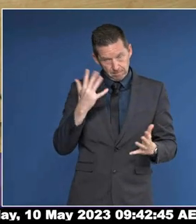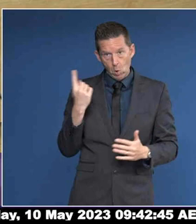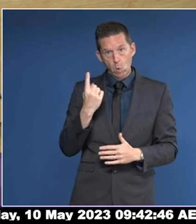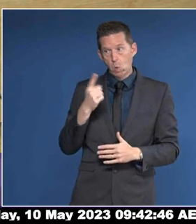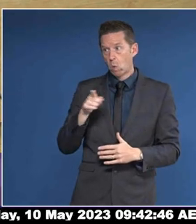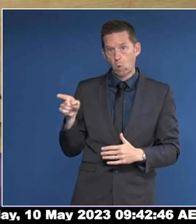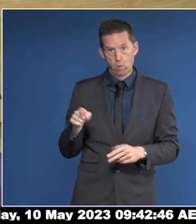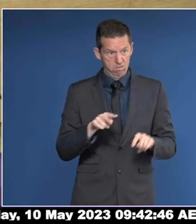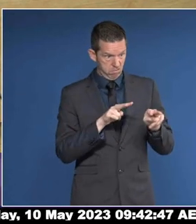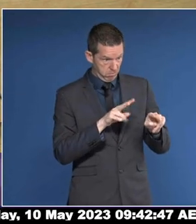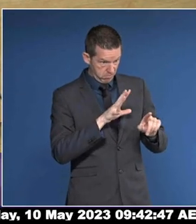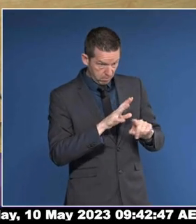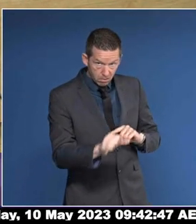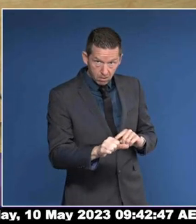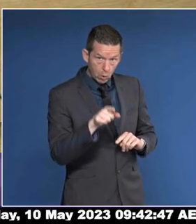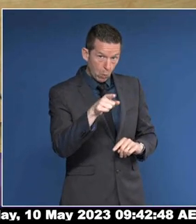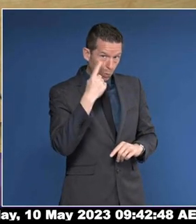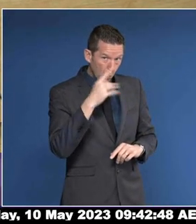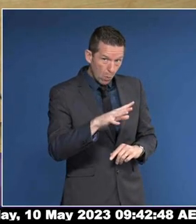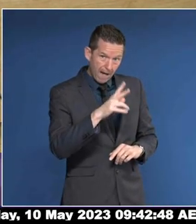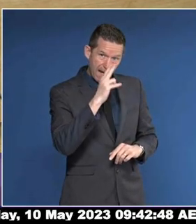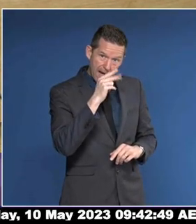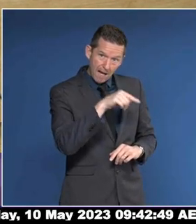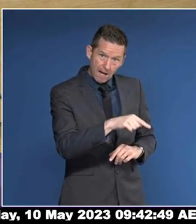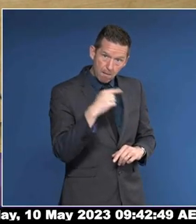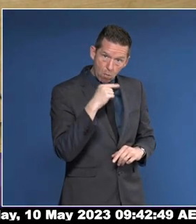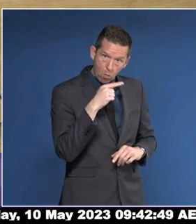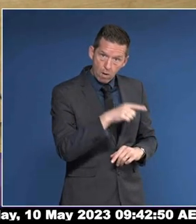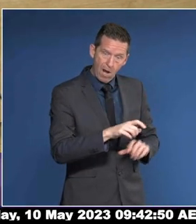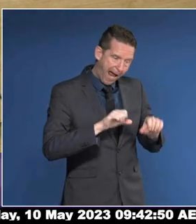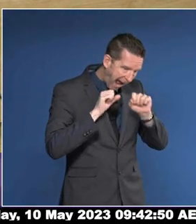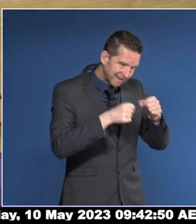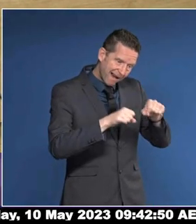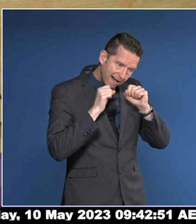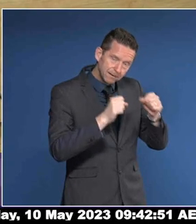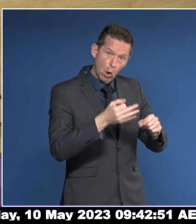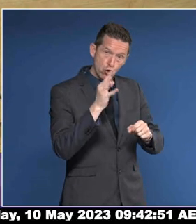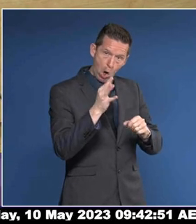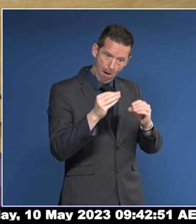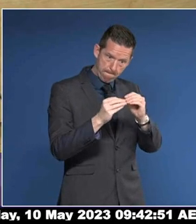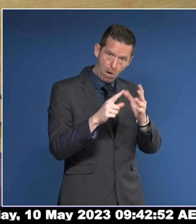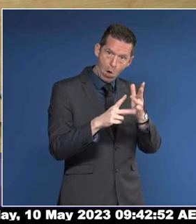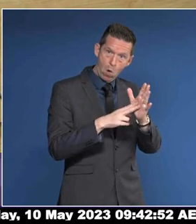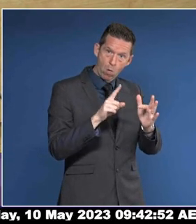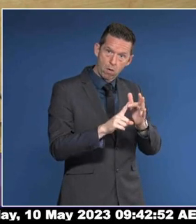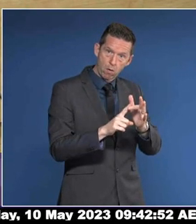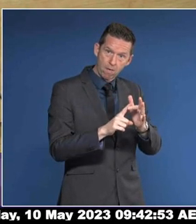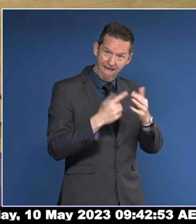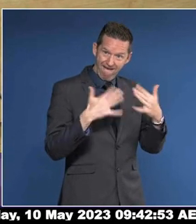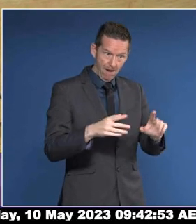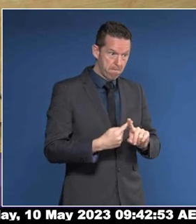young person eating dog - or chewing on the dog bones after the dogs had had the bones,